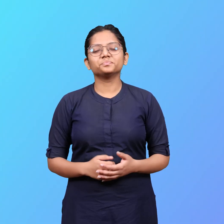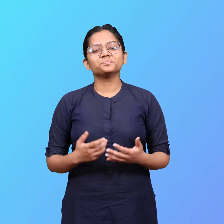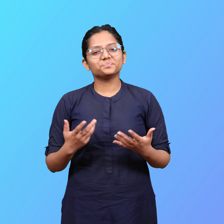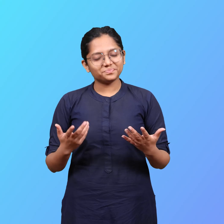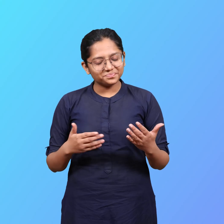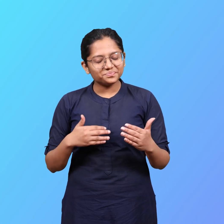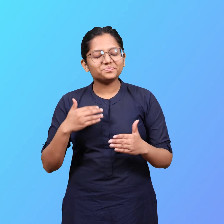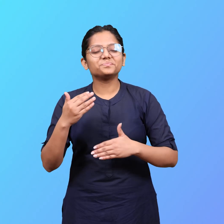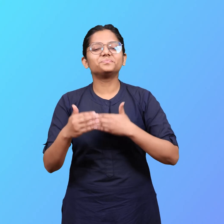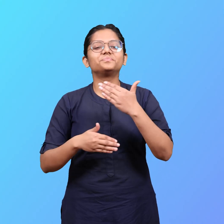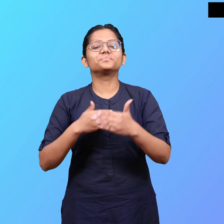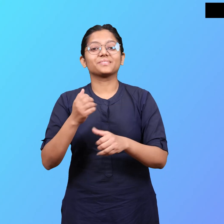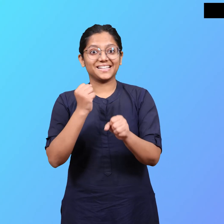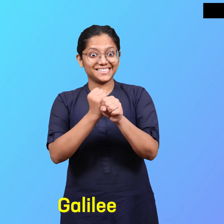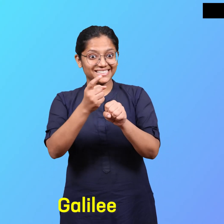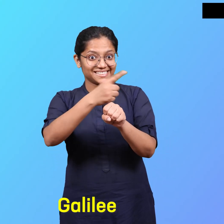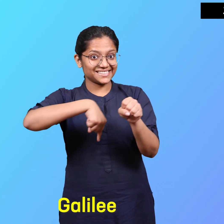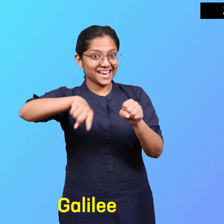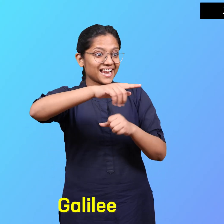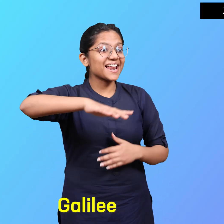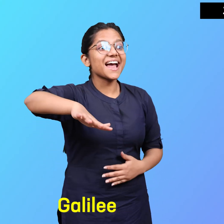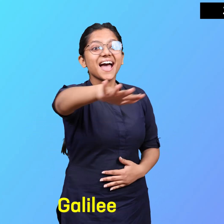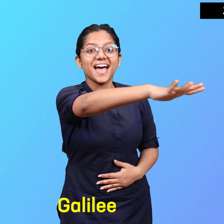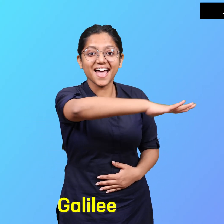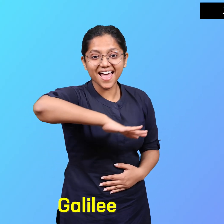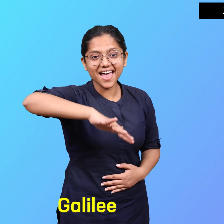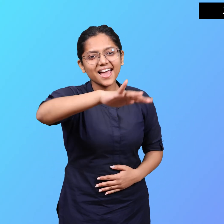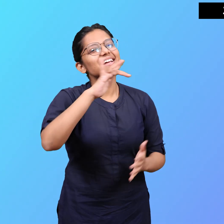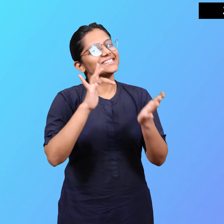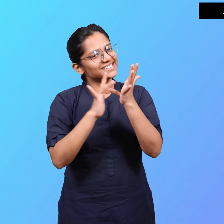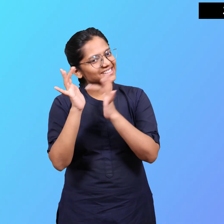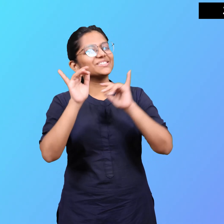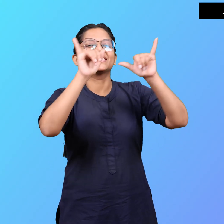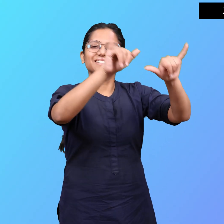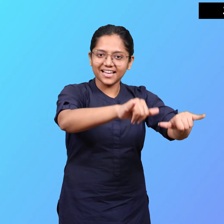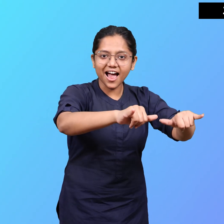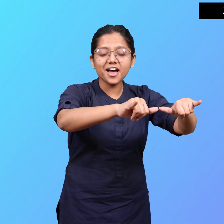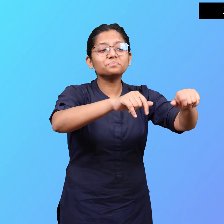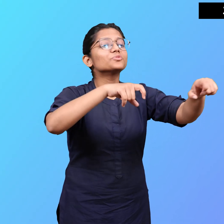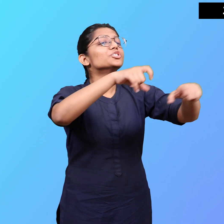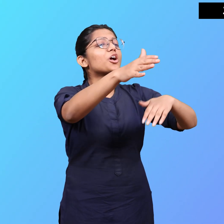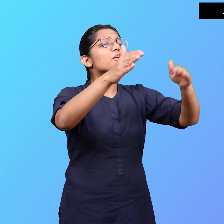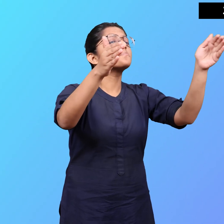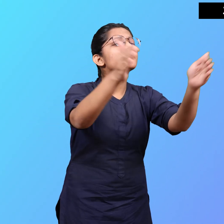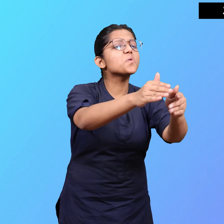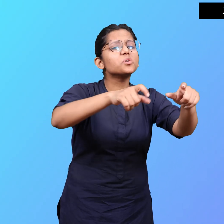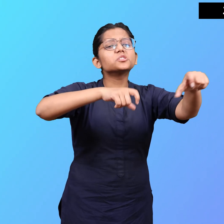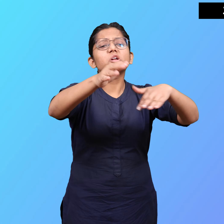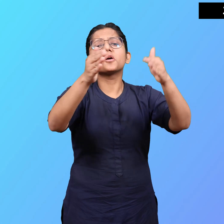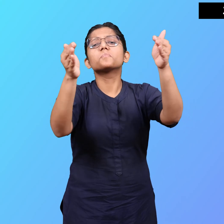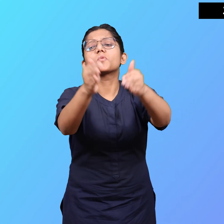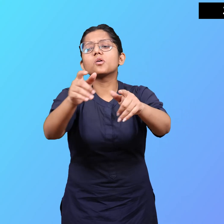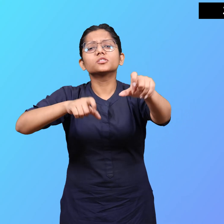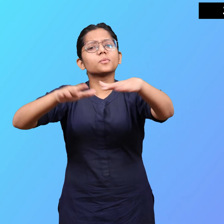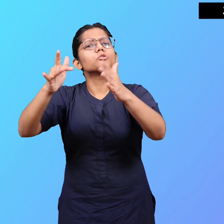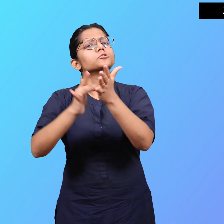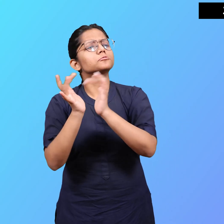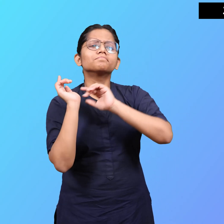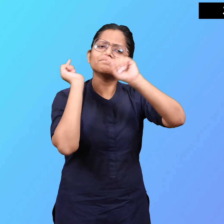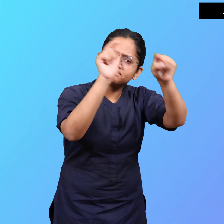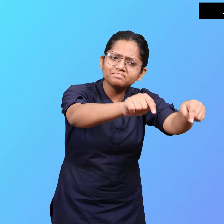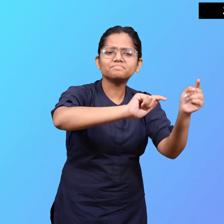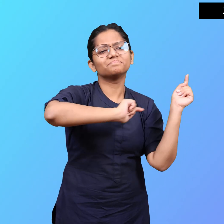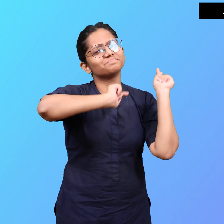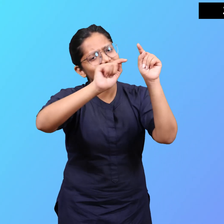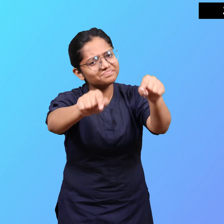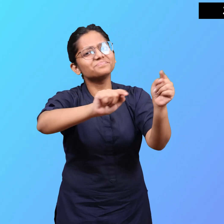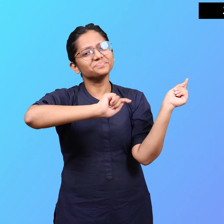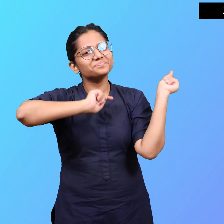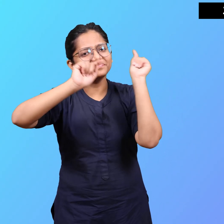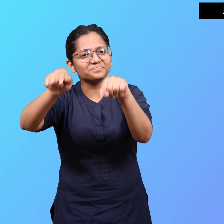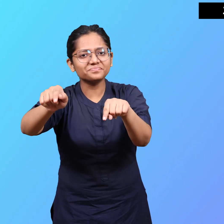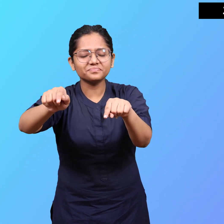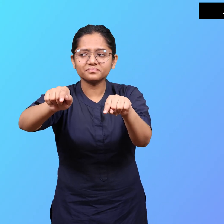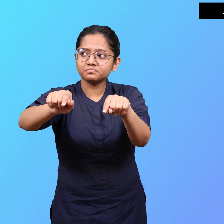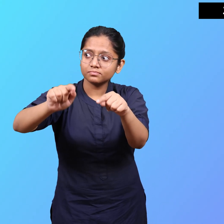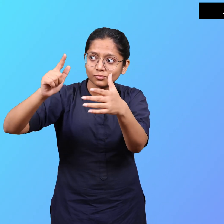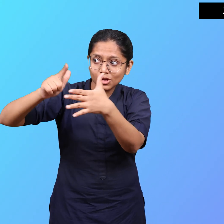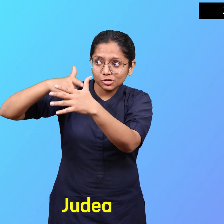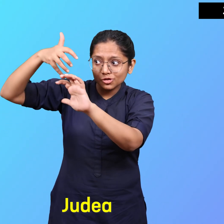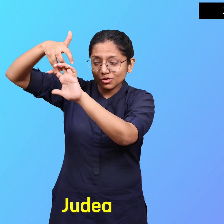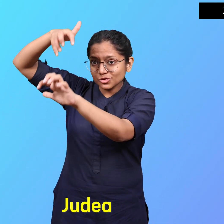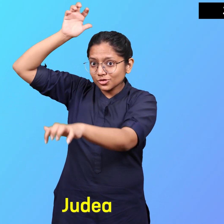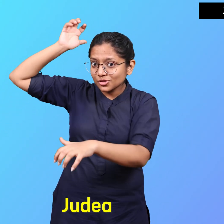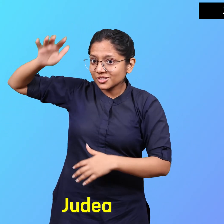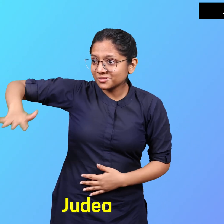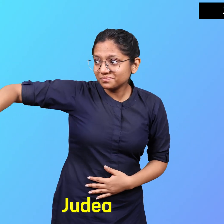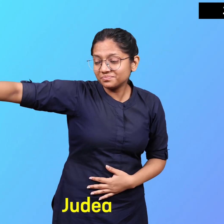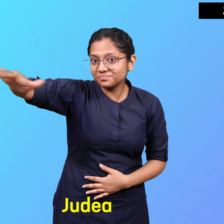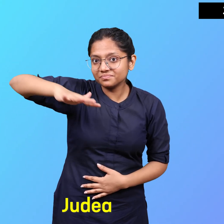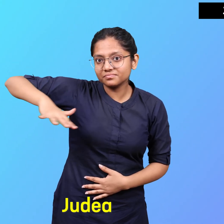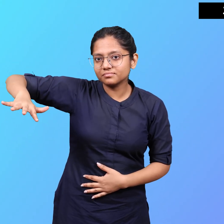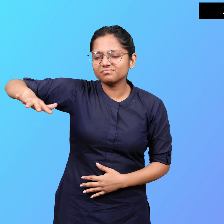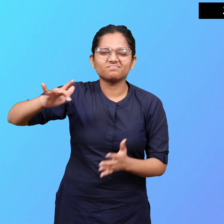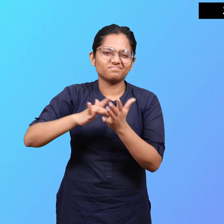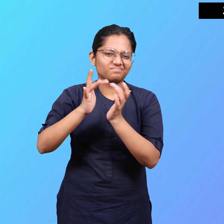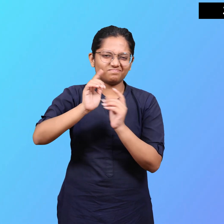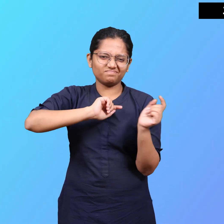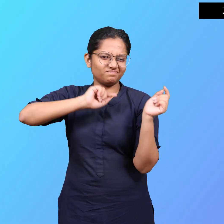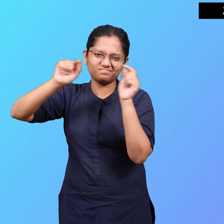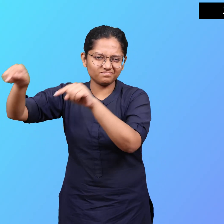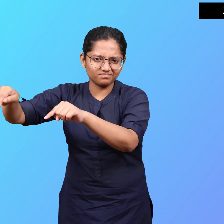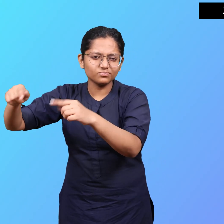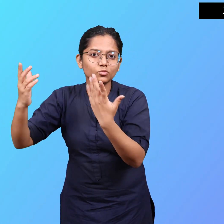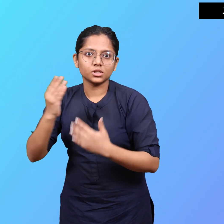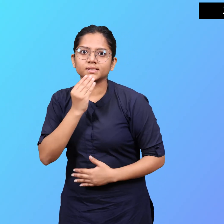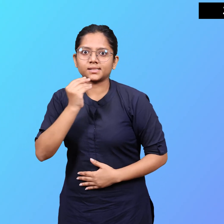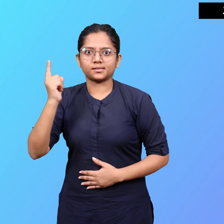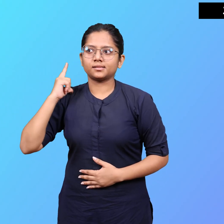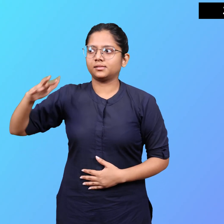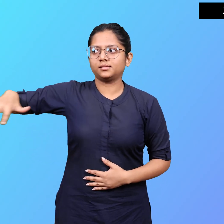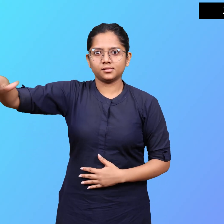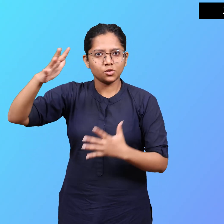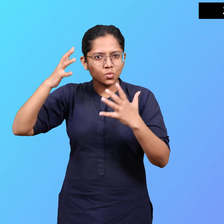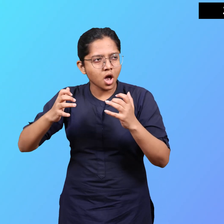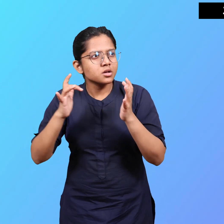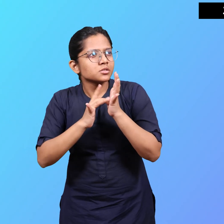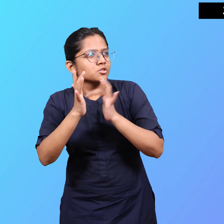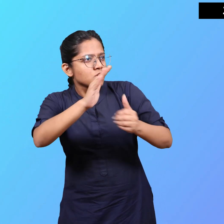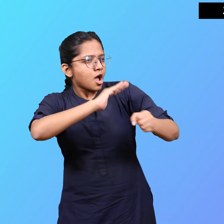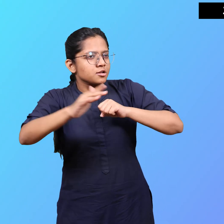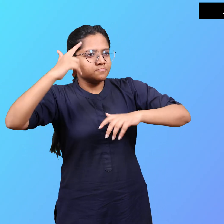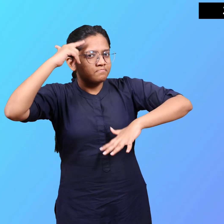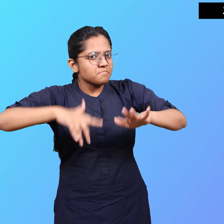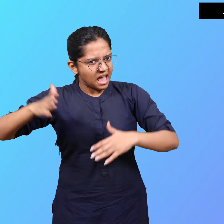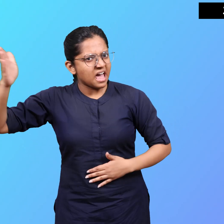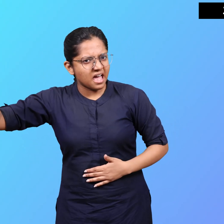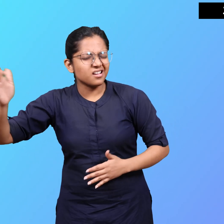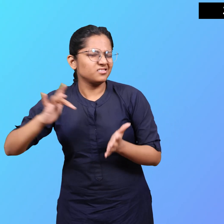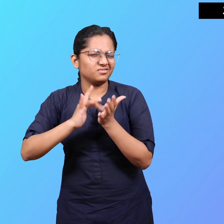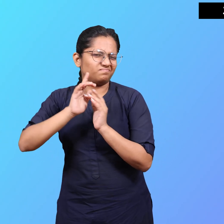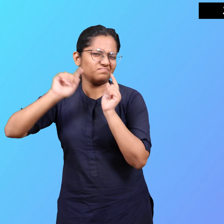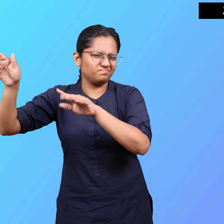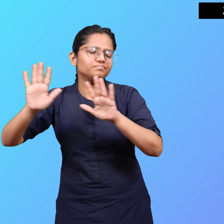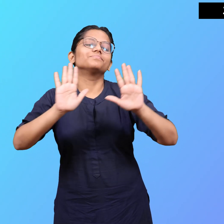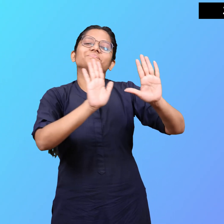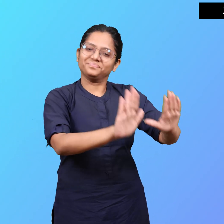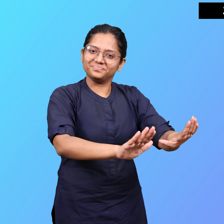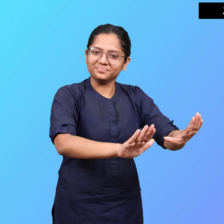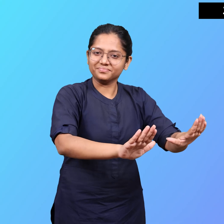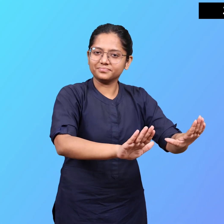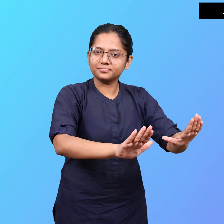After this, Jesus went from town to town in Galilee. He could not travel around in Judea, because the Jewish leaders there wanted to kill him.